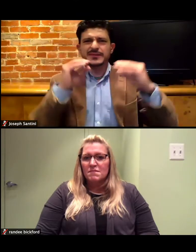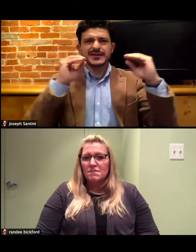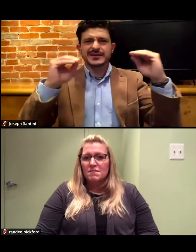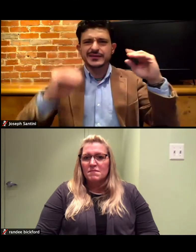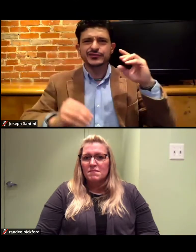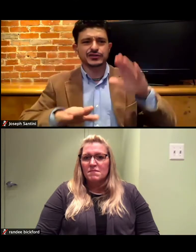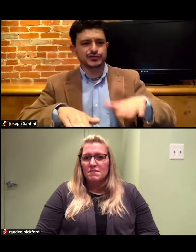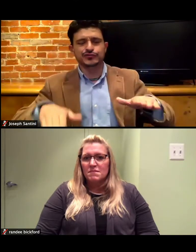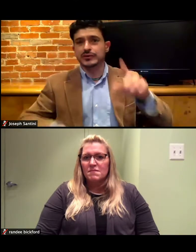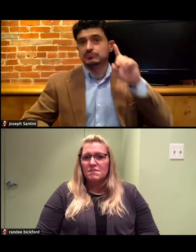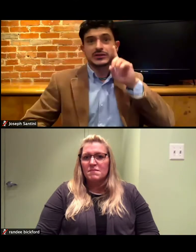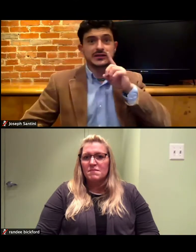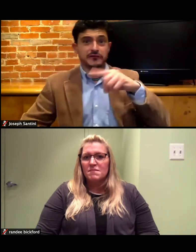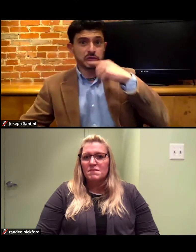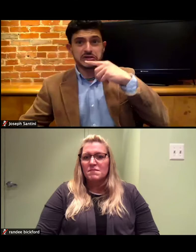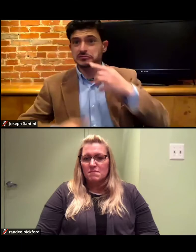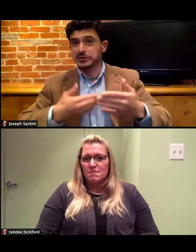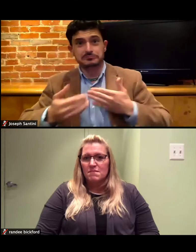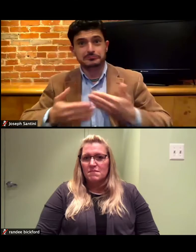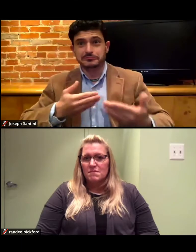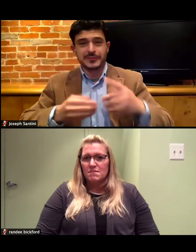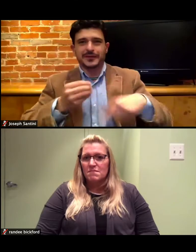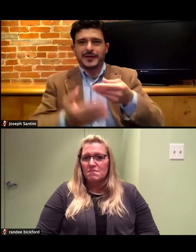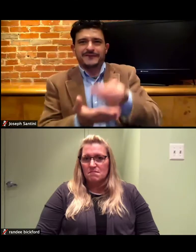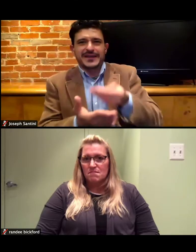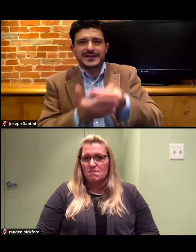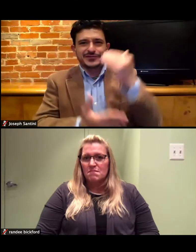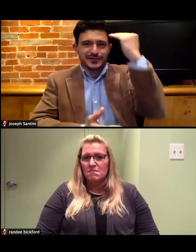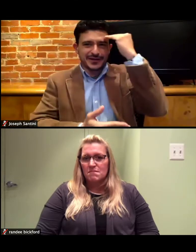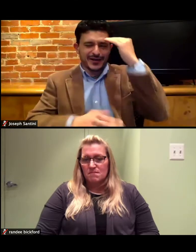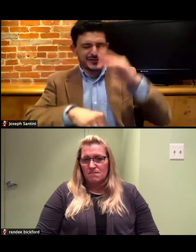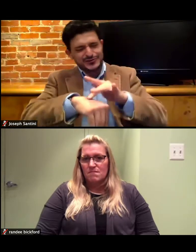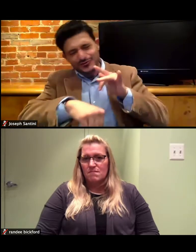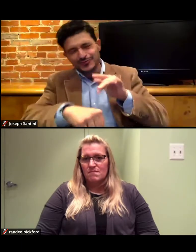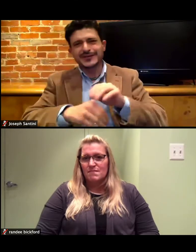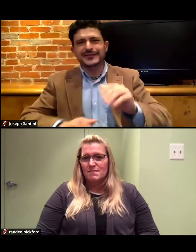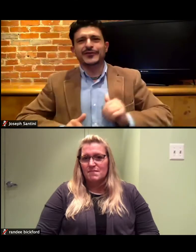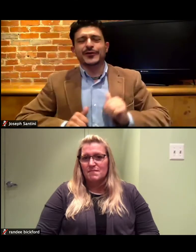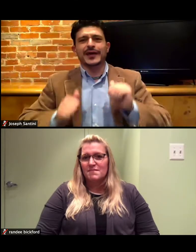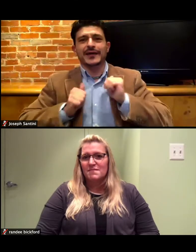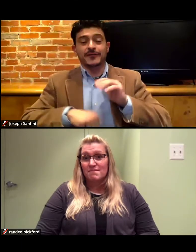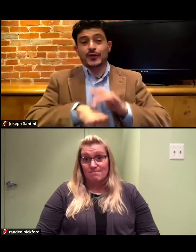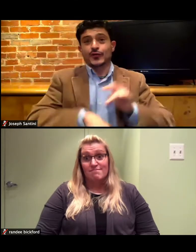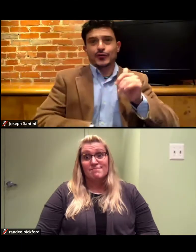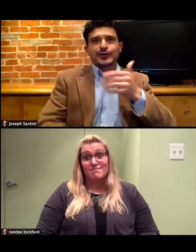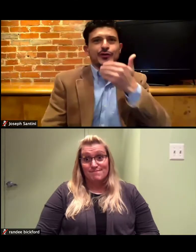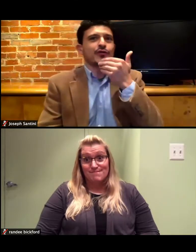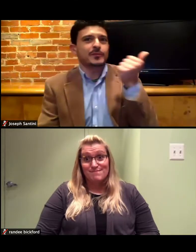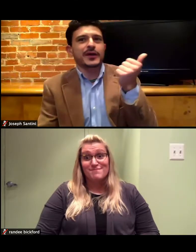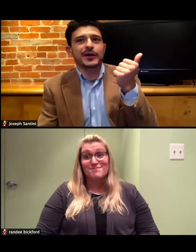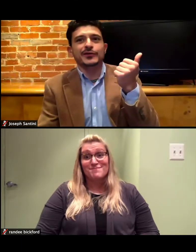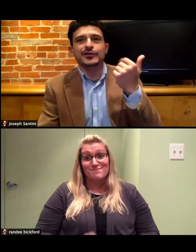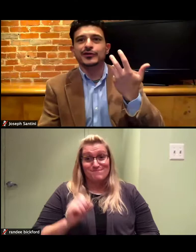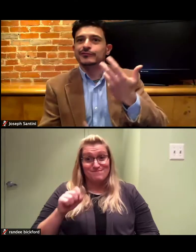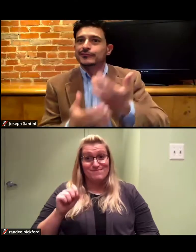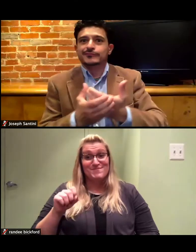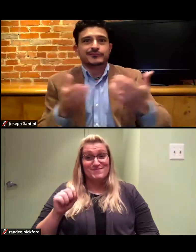The webinar topic is named Starting Young. Teaching young deaf youth financial foundations in the elementary environment.